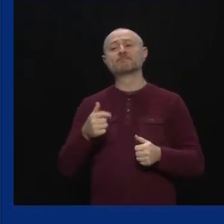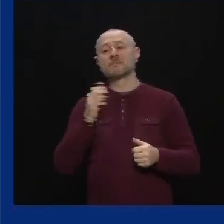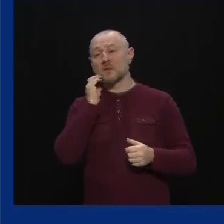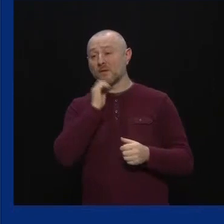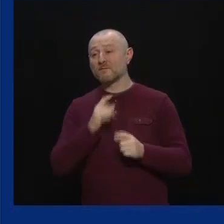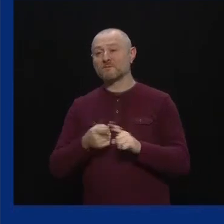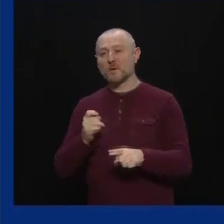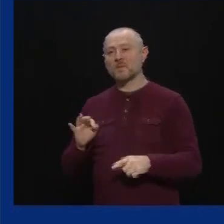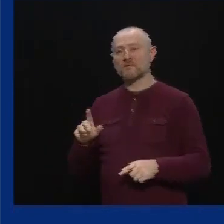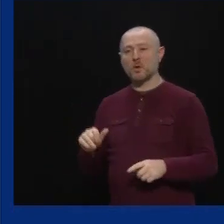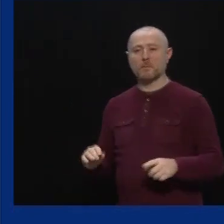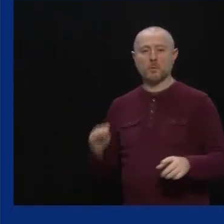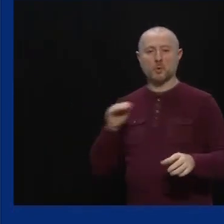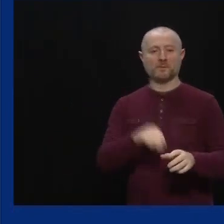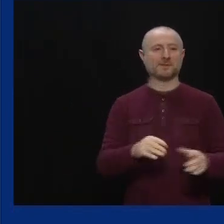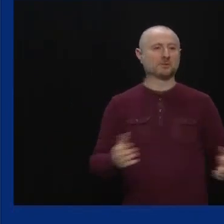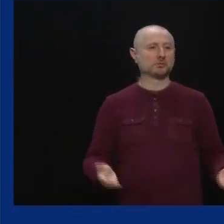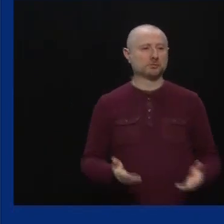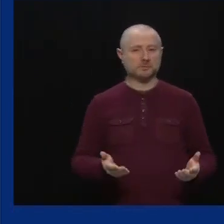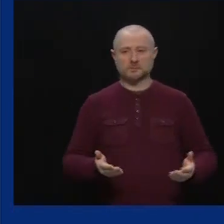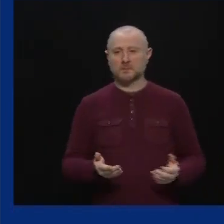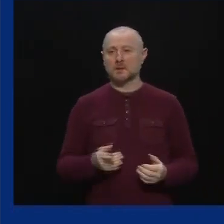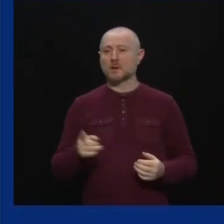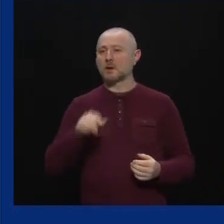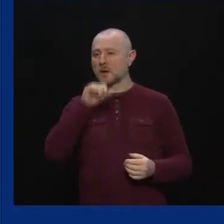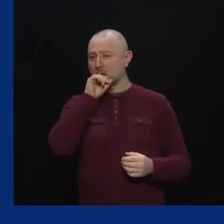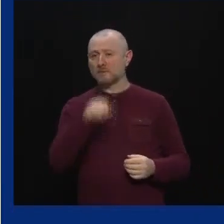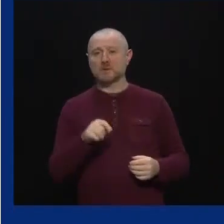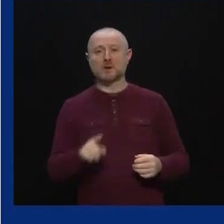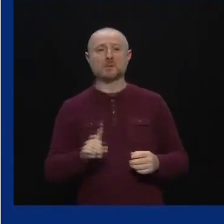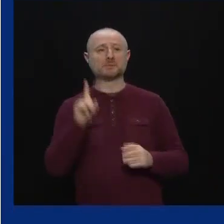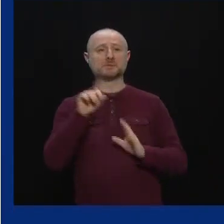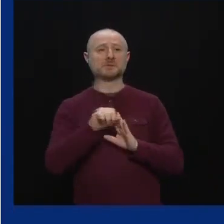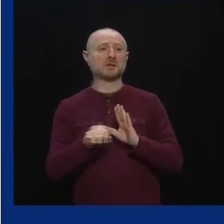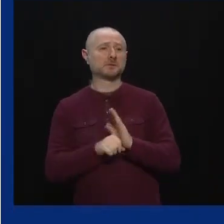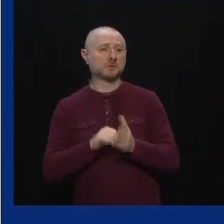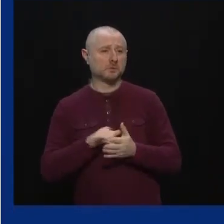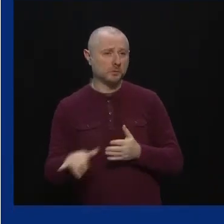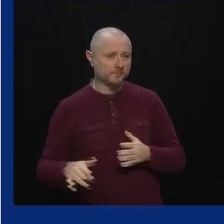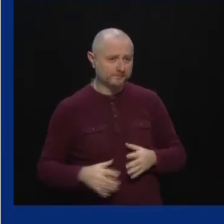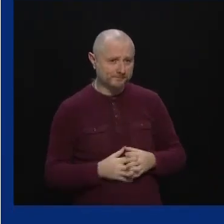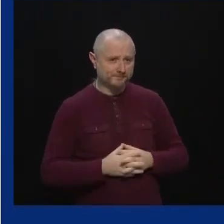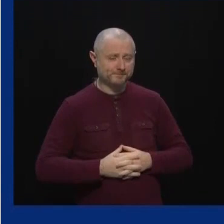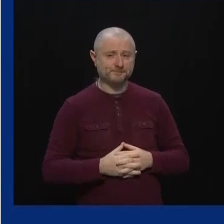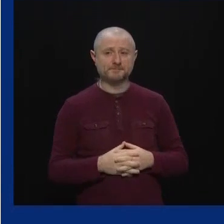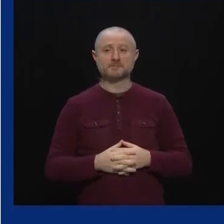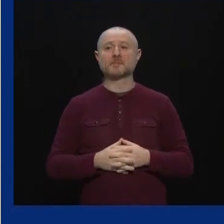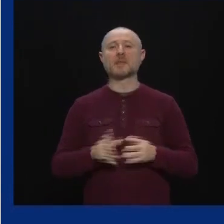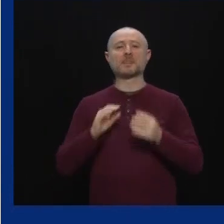MENTIONING ABOUT HAVE THE OPPORTUNITY AND A HUGE POINT OF PRIDE.